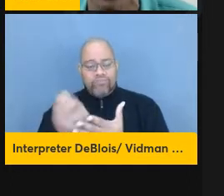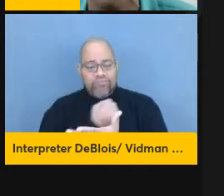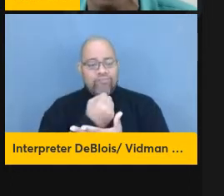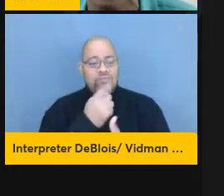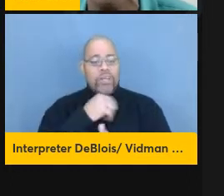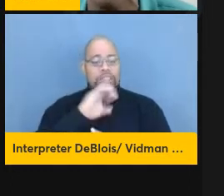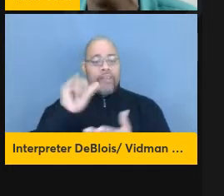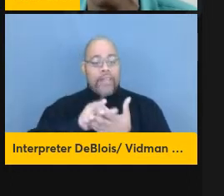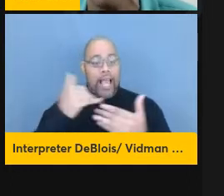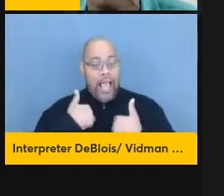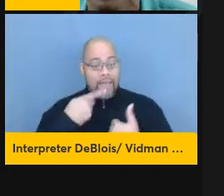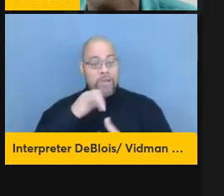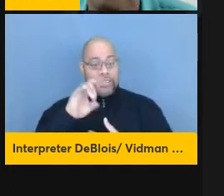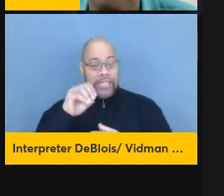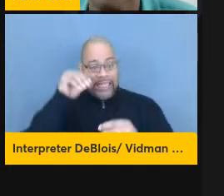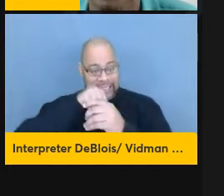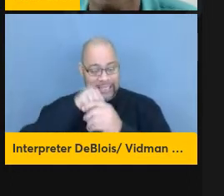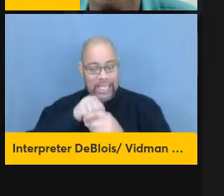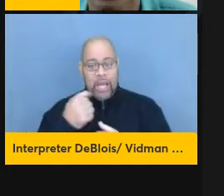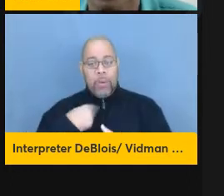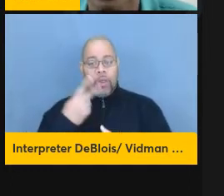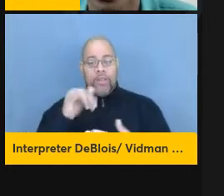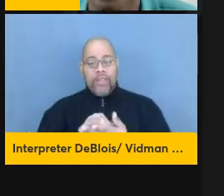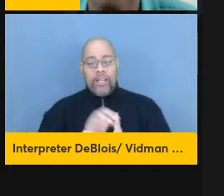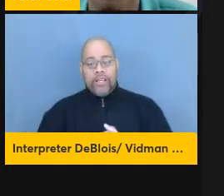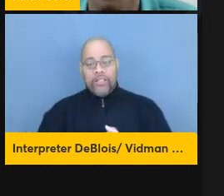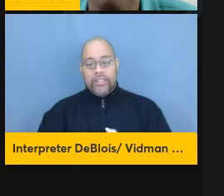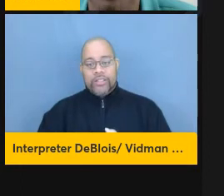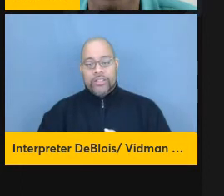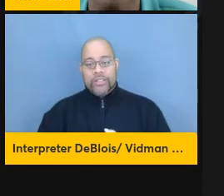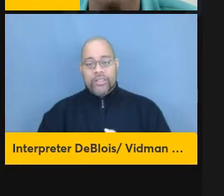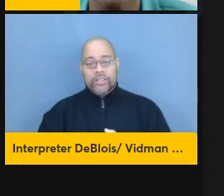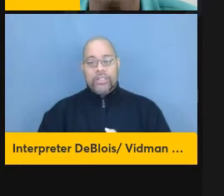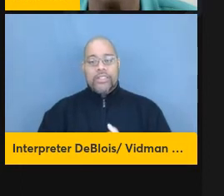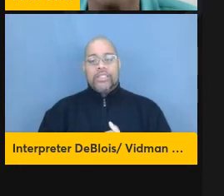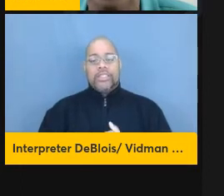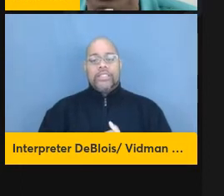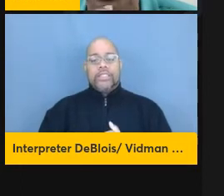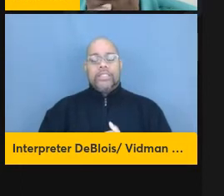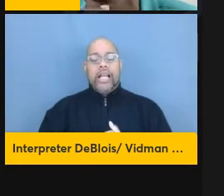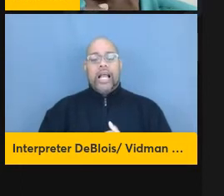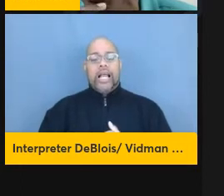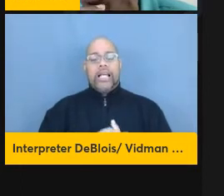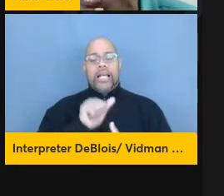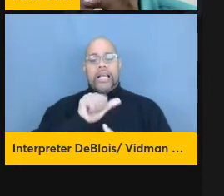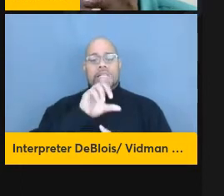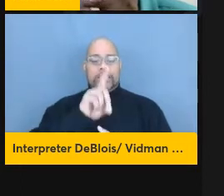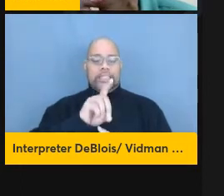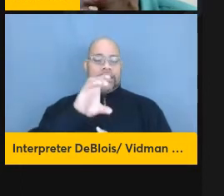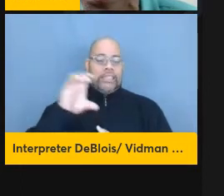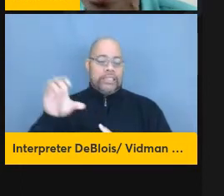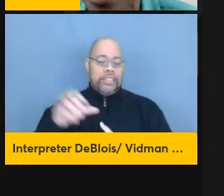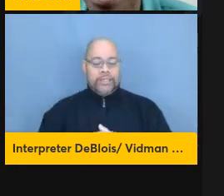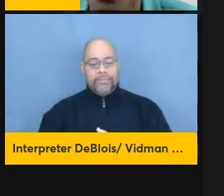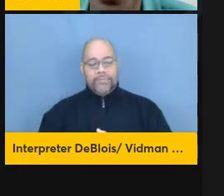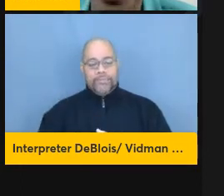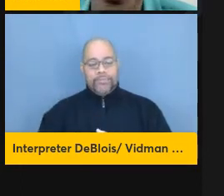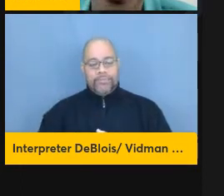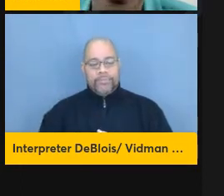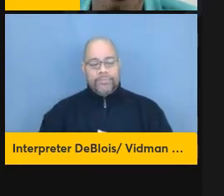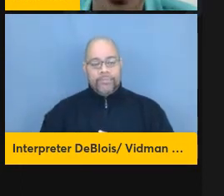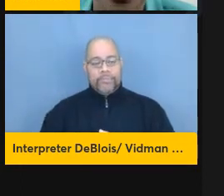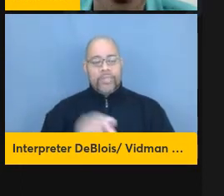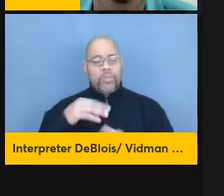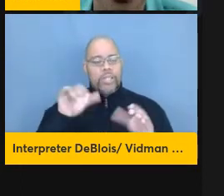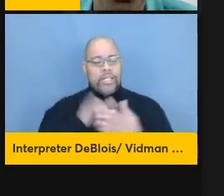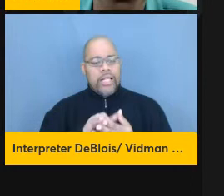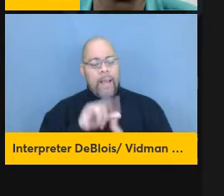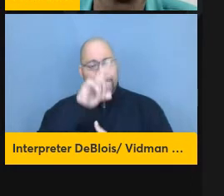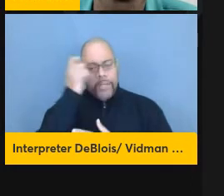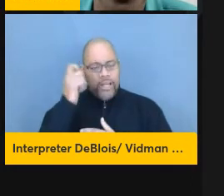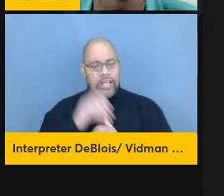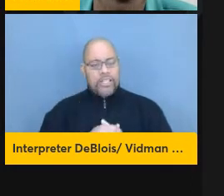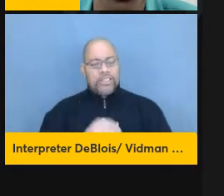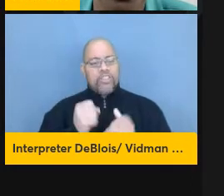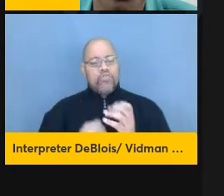parasite in them And we looked at antibody dependent cellular cytotoxicity. And we did these because the growth inhibition we